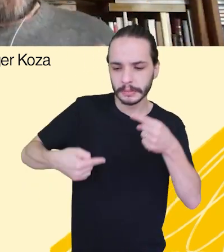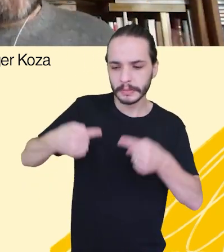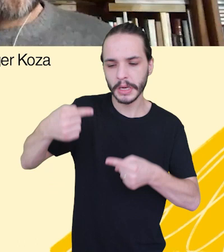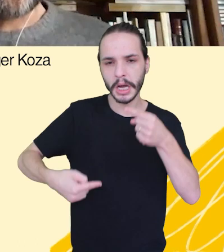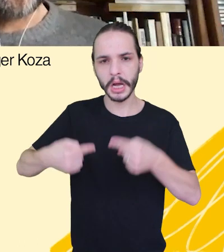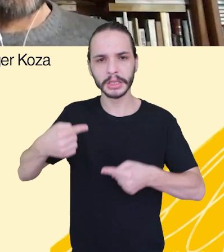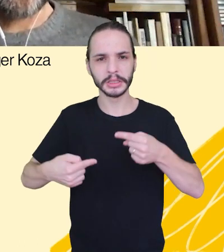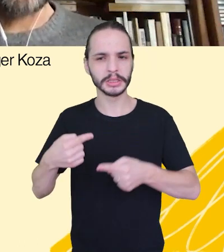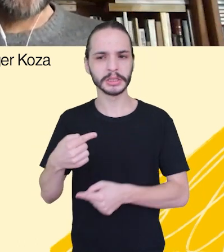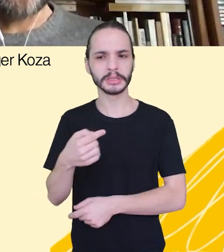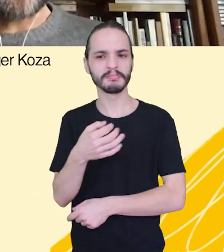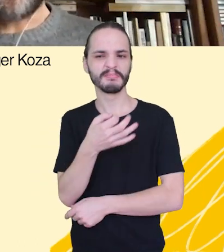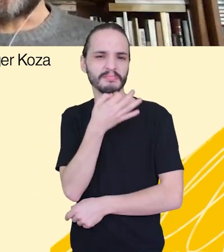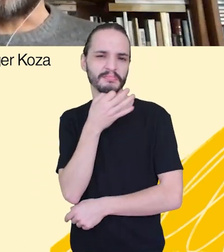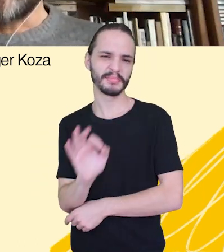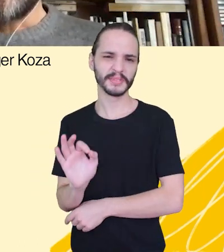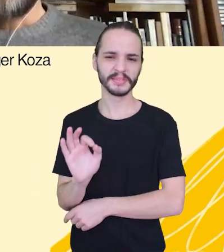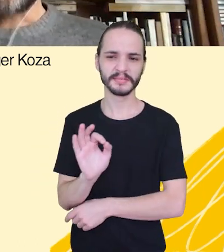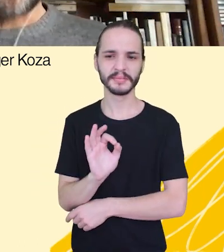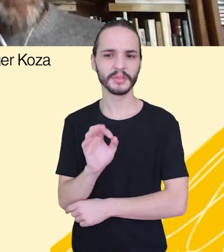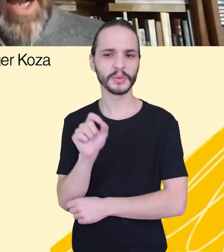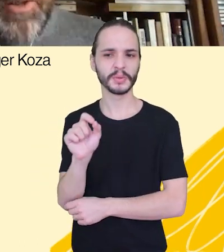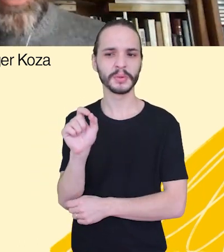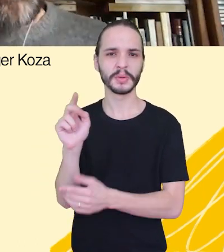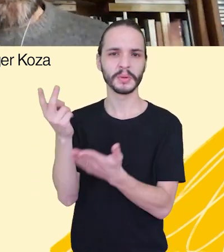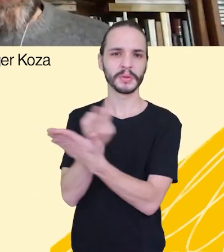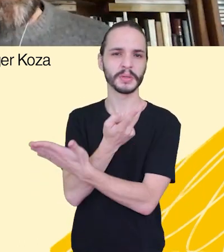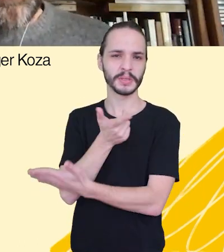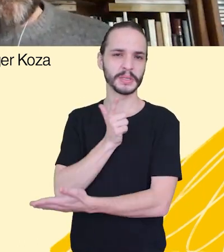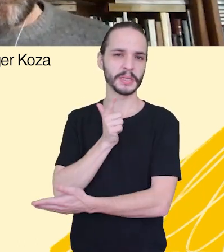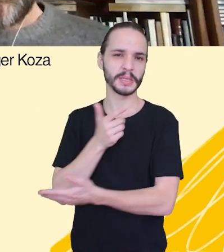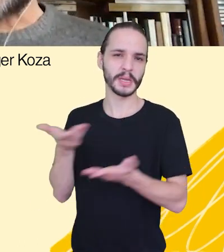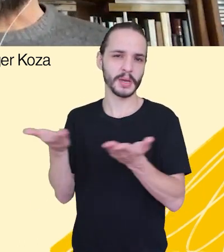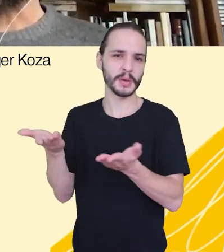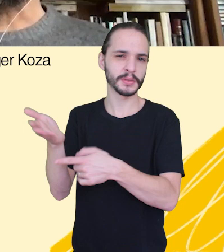that nowadays cinema has been undergoing. But someone asked me to participate in a film festival